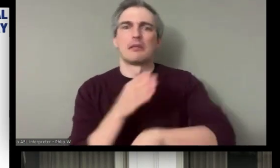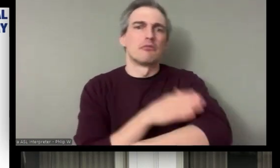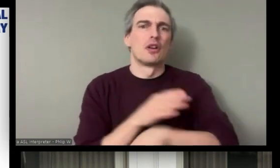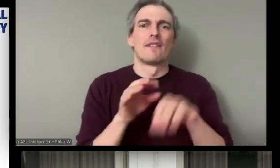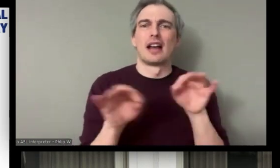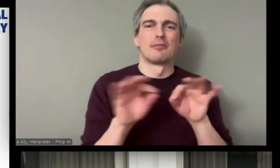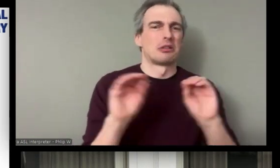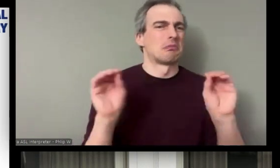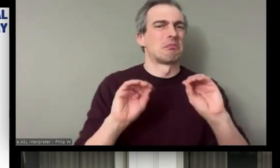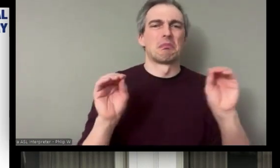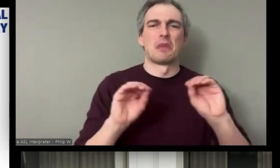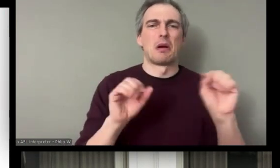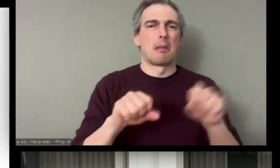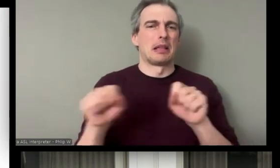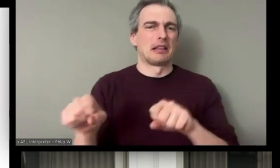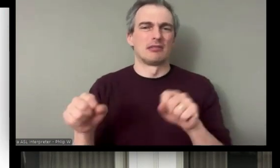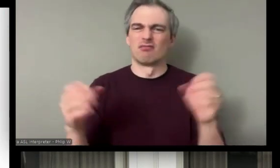And I will be submitting that feature request.